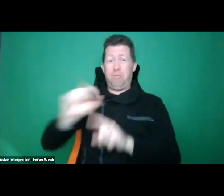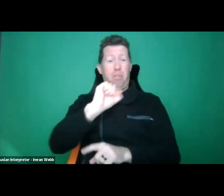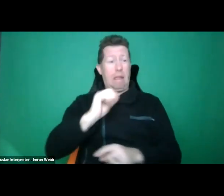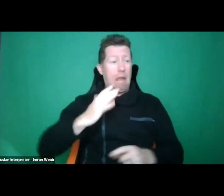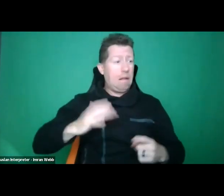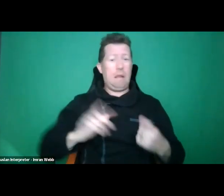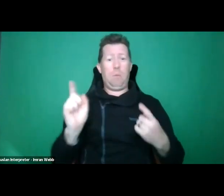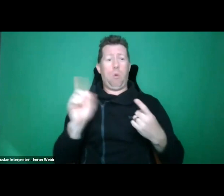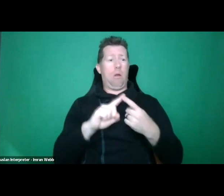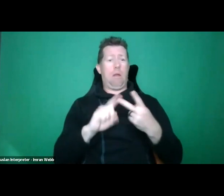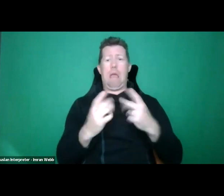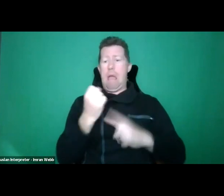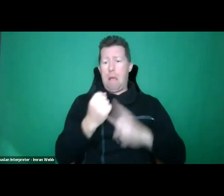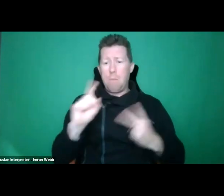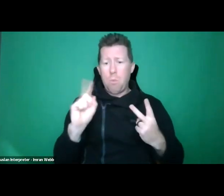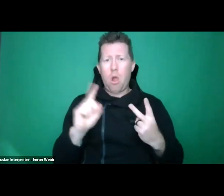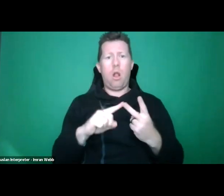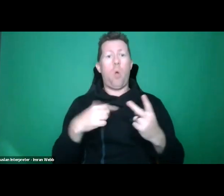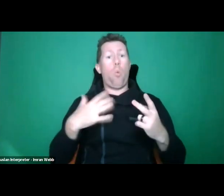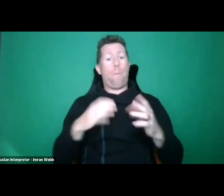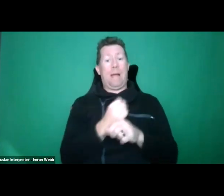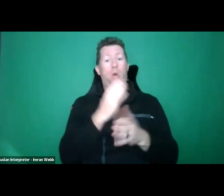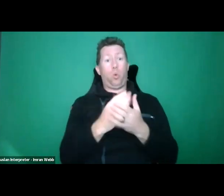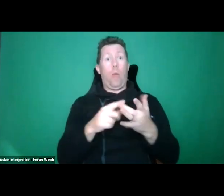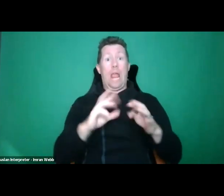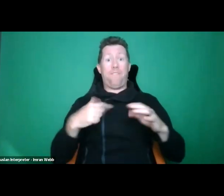and we want to make sure that grouping people together does not end up